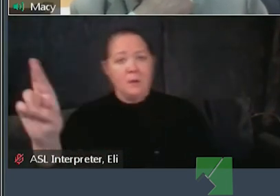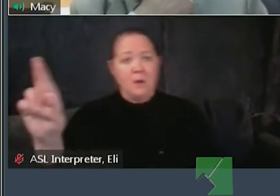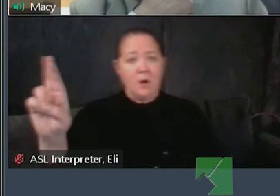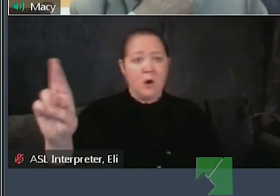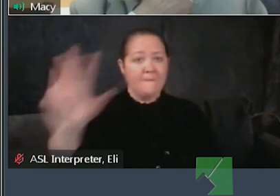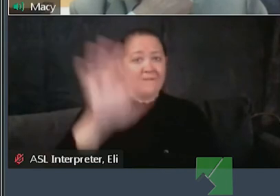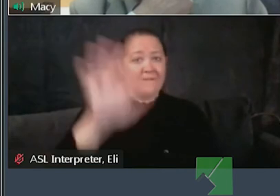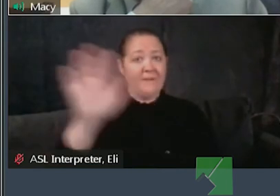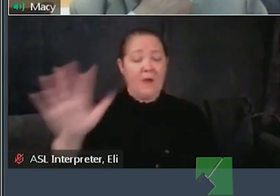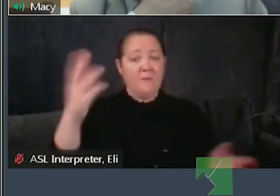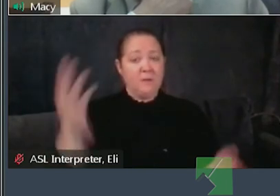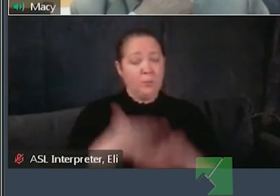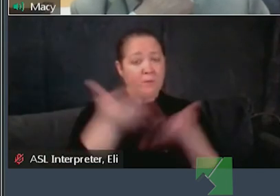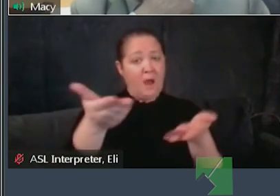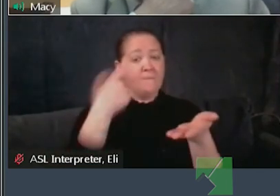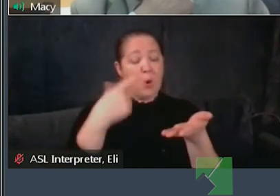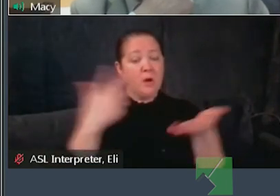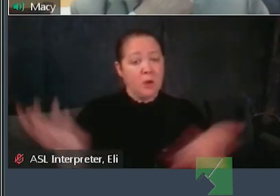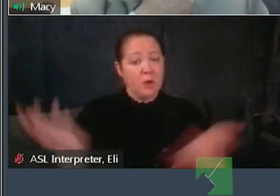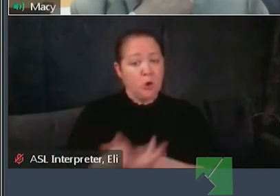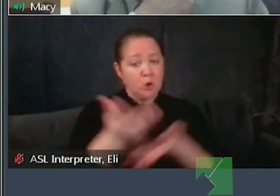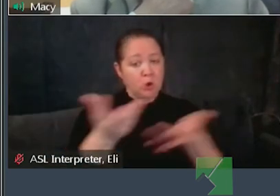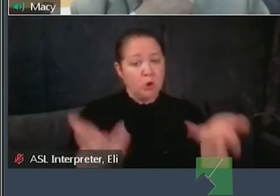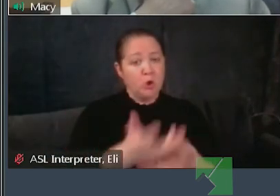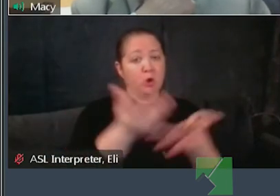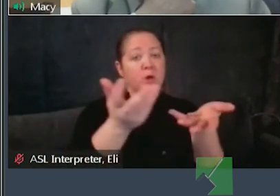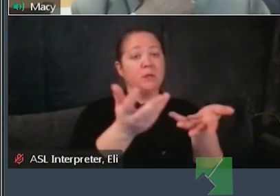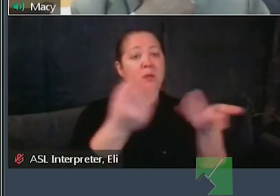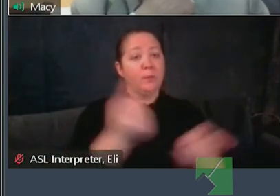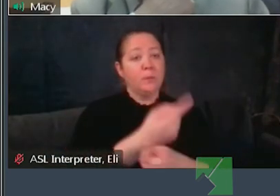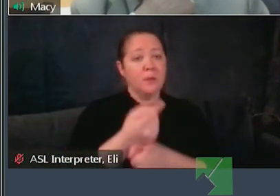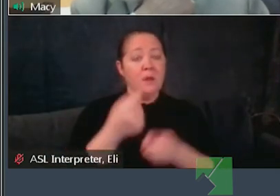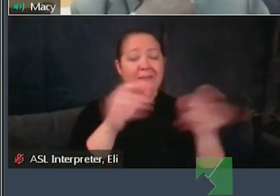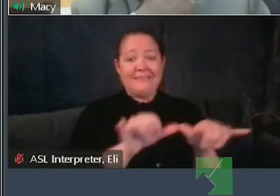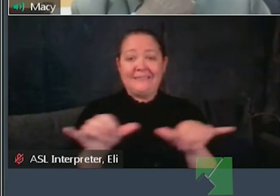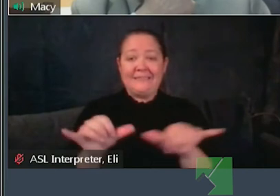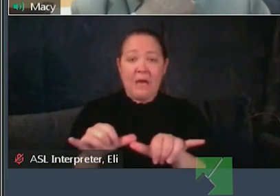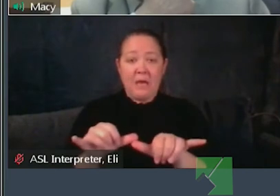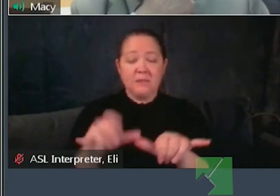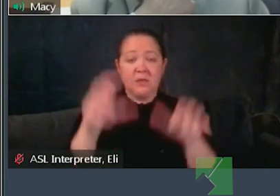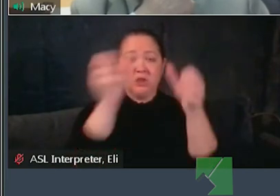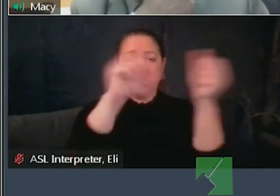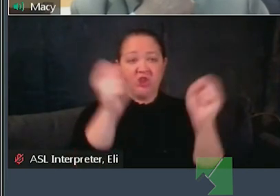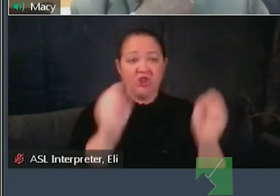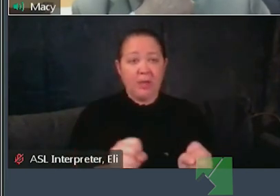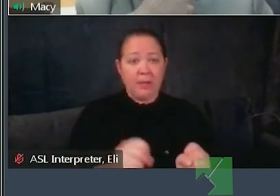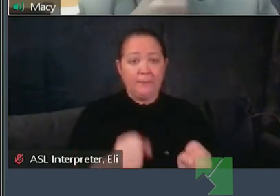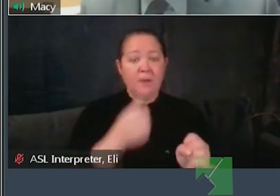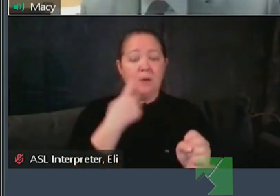encouraged variation in the size and shape and with the one family detached residential subdivision loss in order to